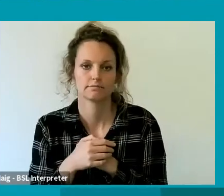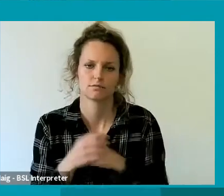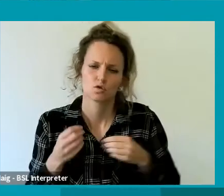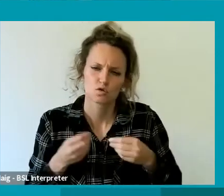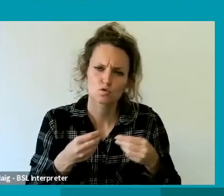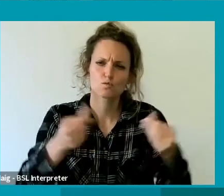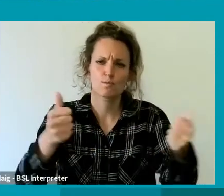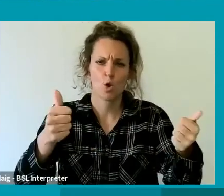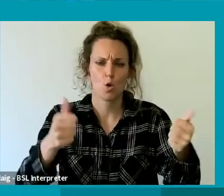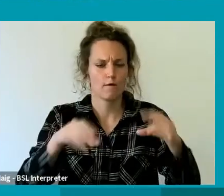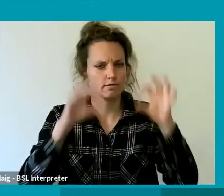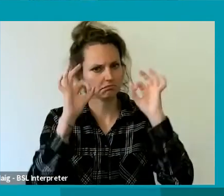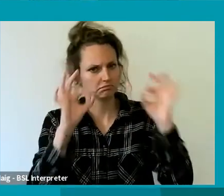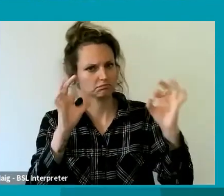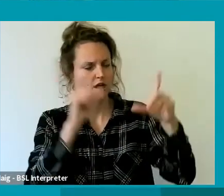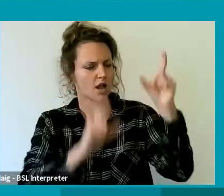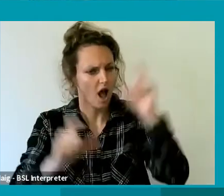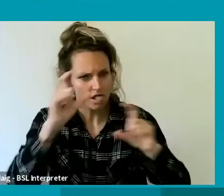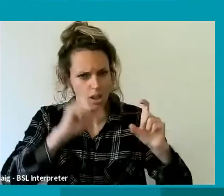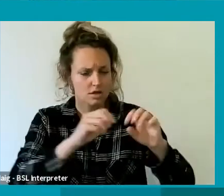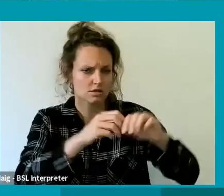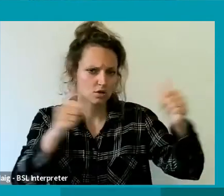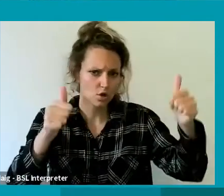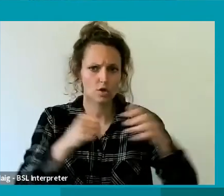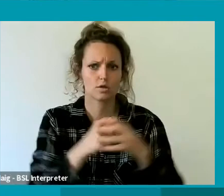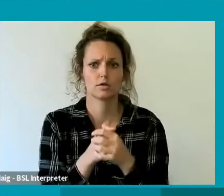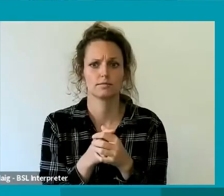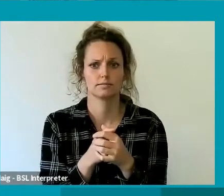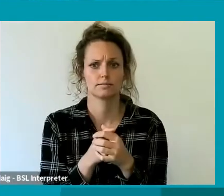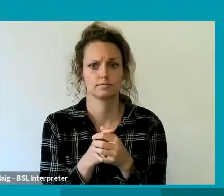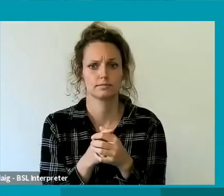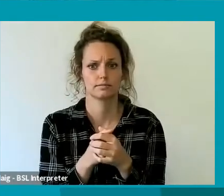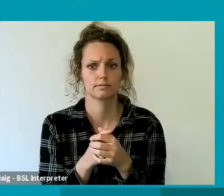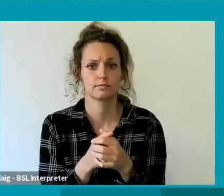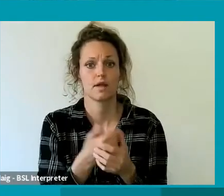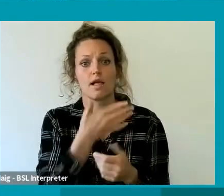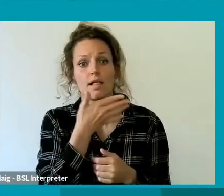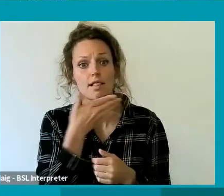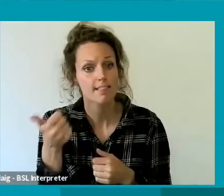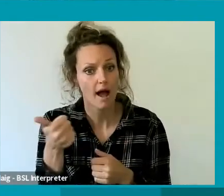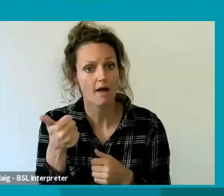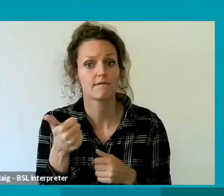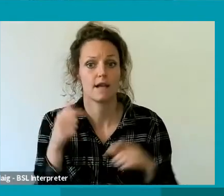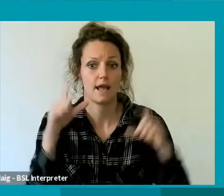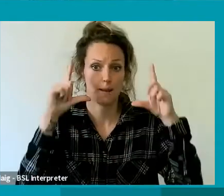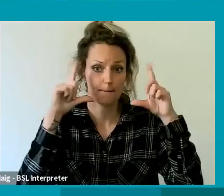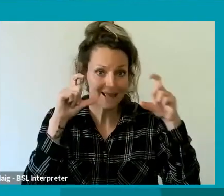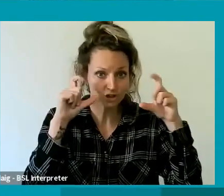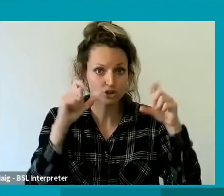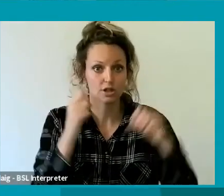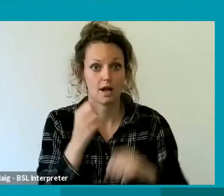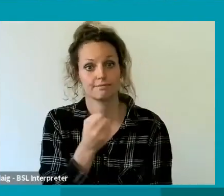You know the colors scheme. It's great. Jane's got a lovely photo profile Picture. Someone also said Jane's